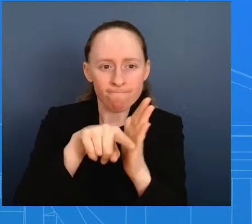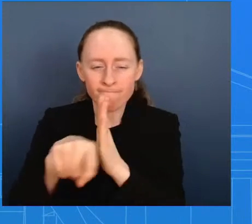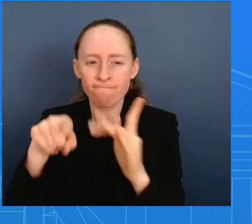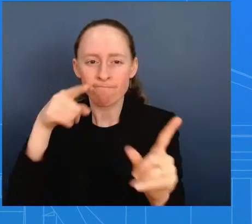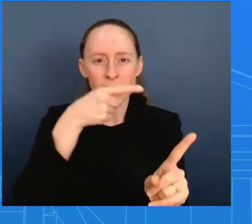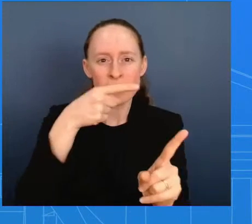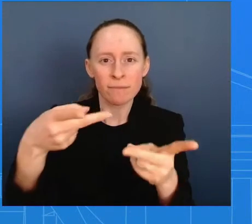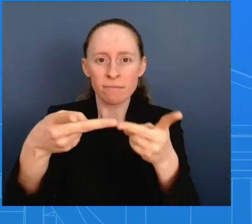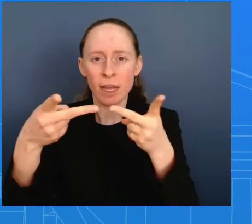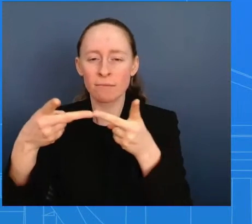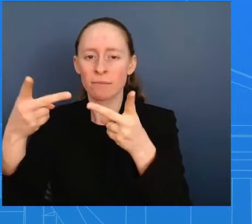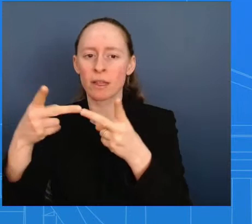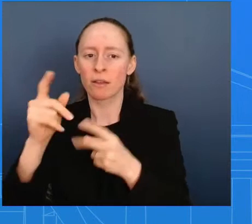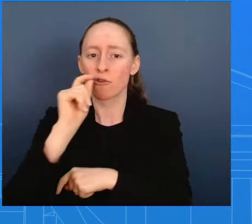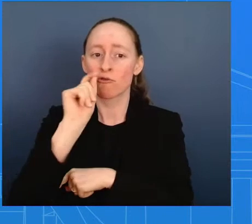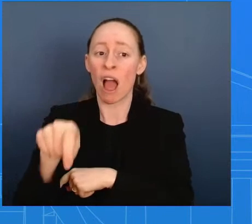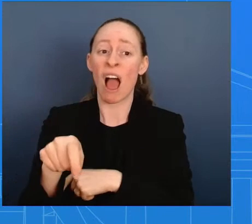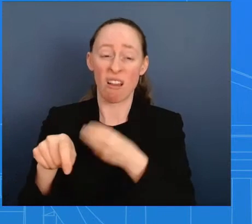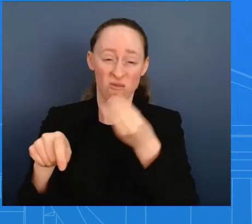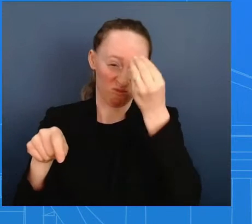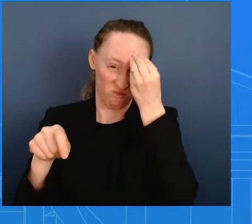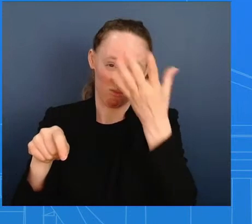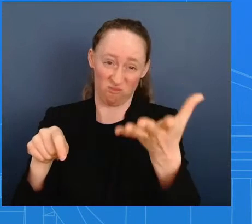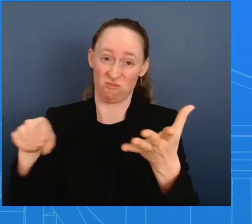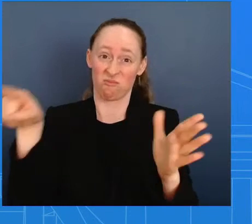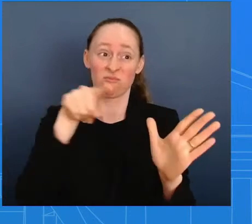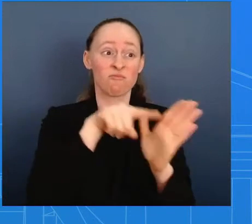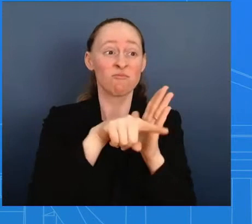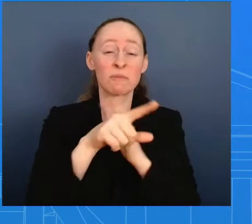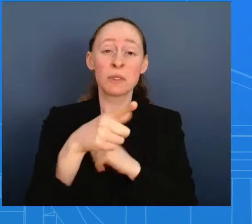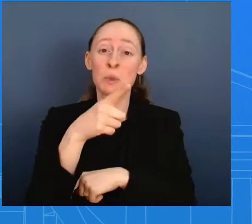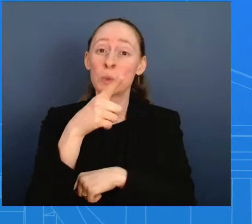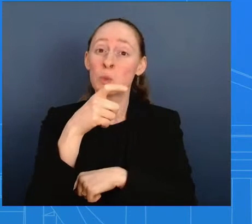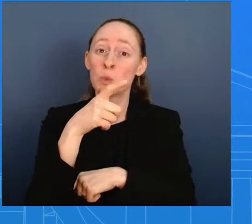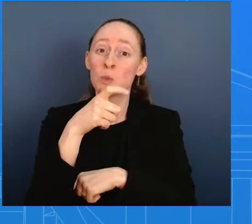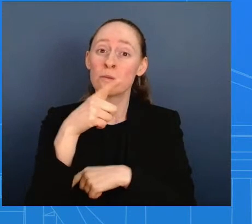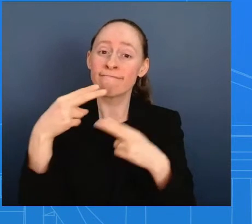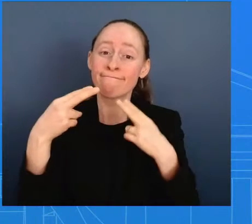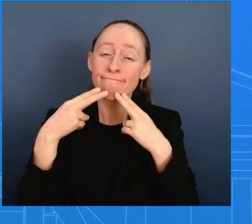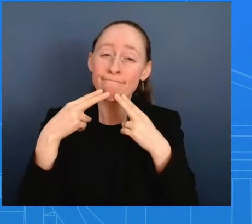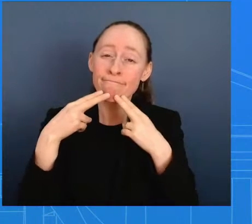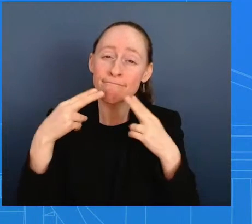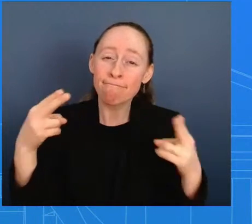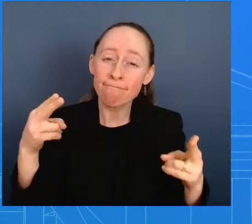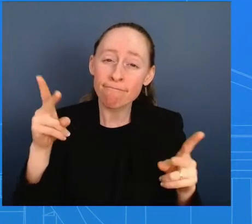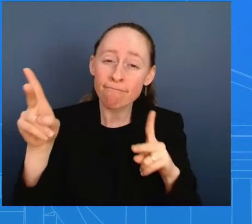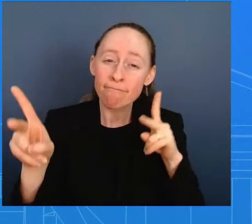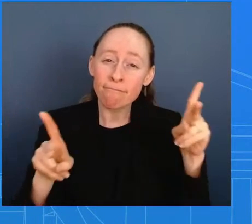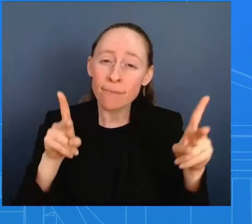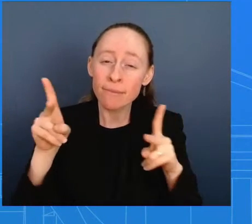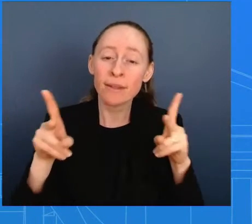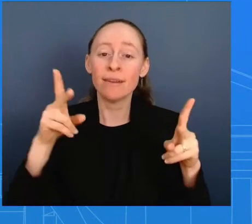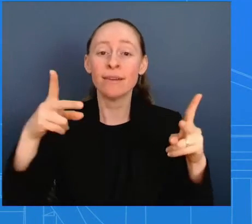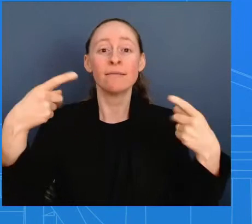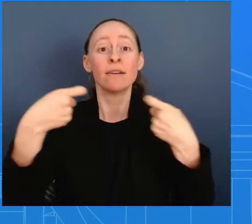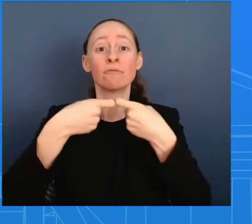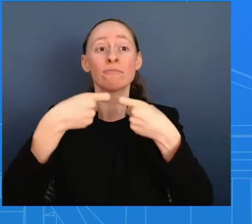trying to destroy the Ukrainian electricity grid with an even greater determination this year than they had last year.